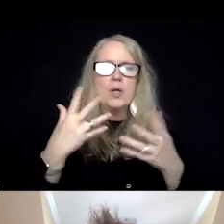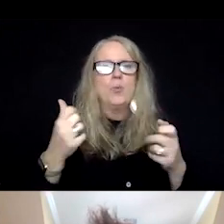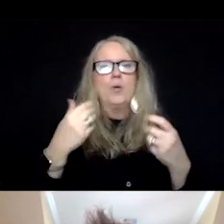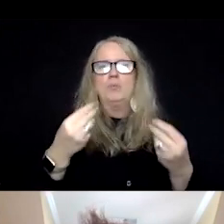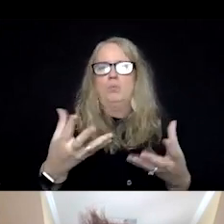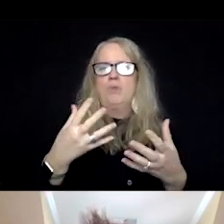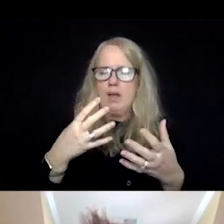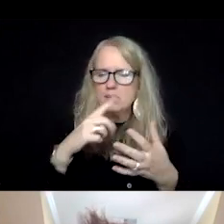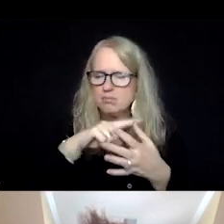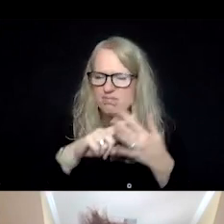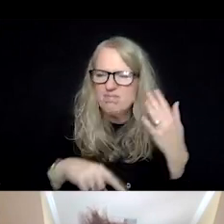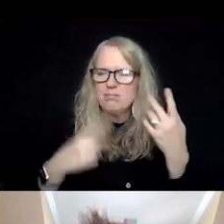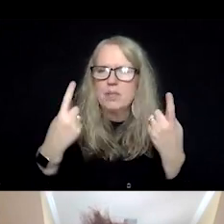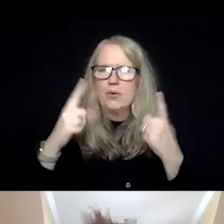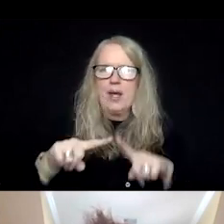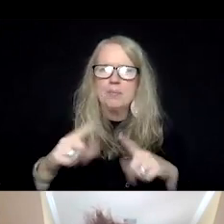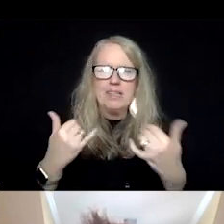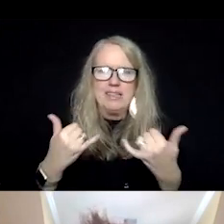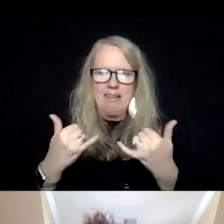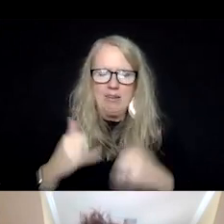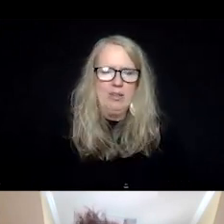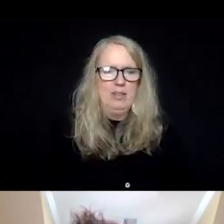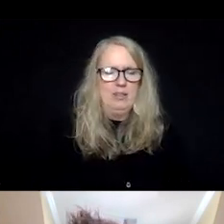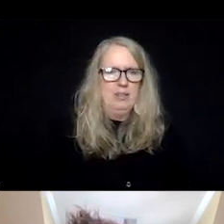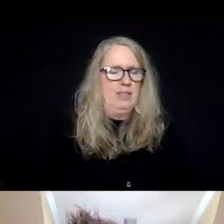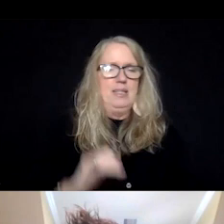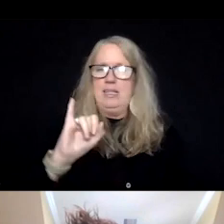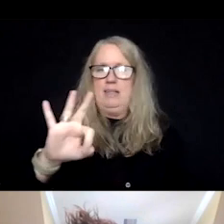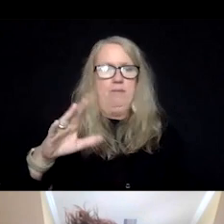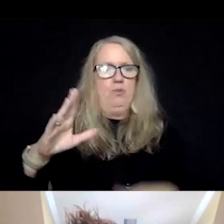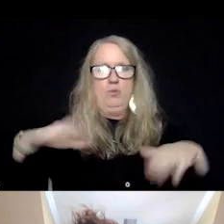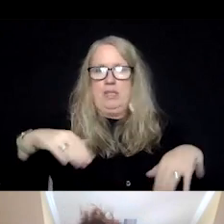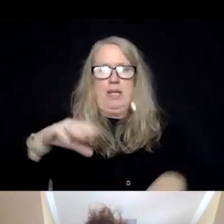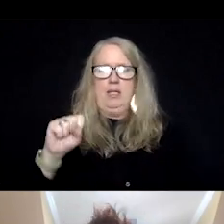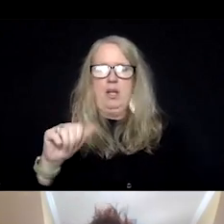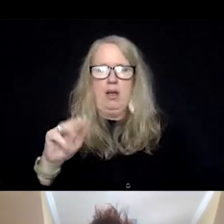THINGS THAT ARE HAPPENING NOW. IF YOU HAVE NOT BEEN ON SAMHSA'S